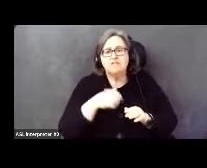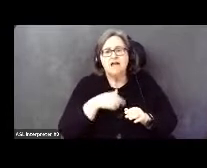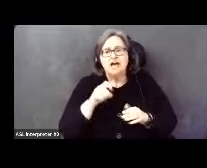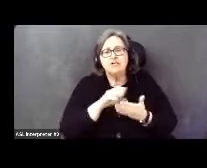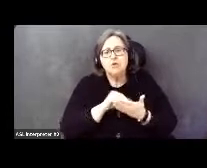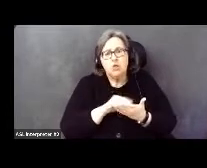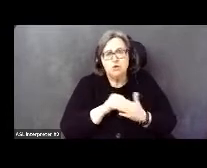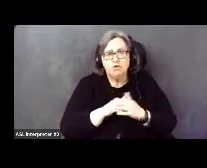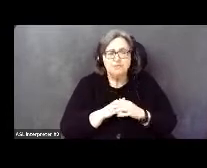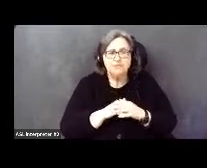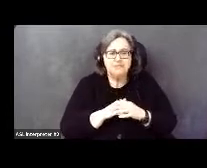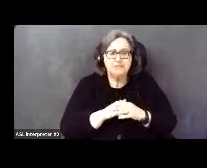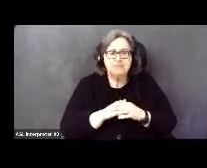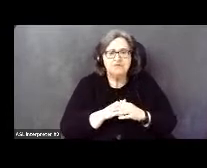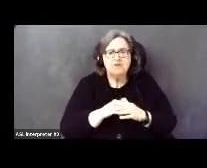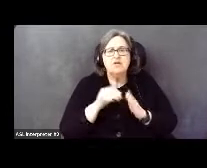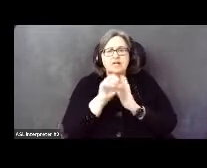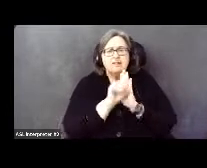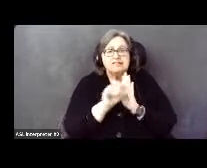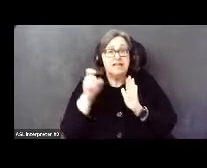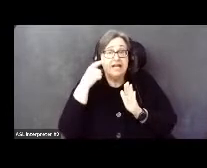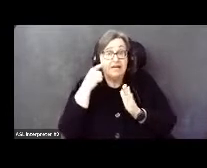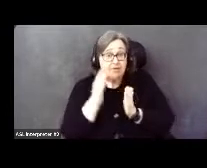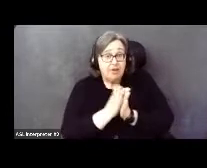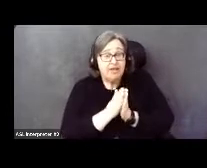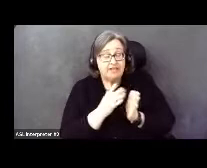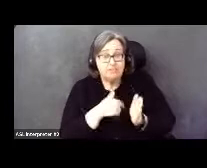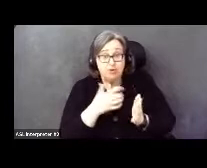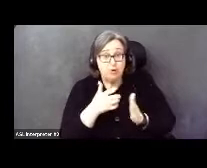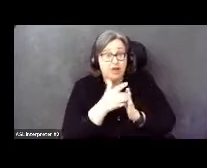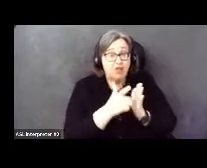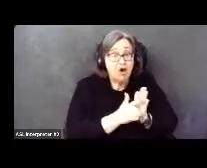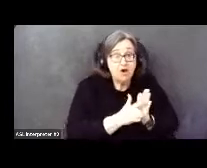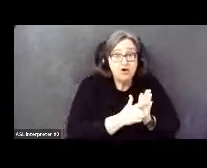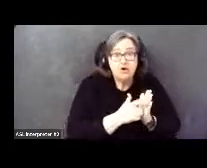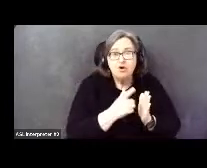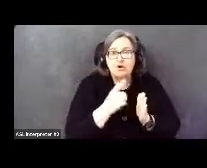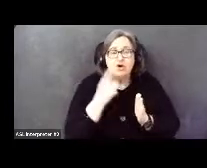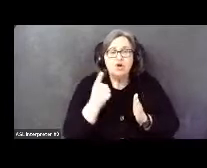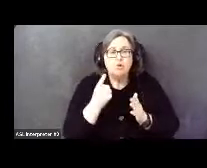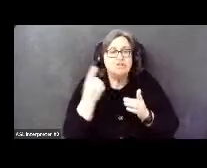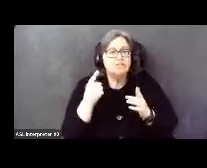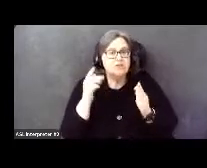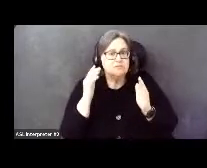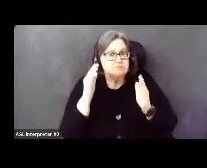asked me that day in the state capitol, do you want a law or to be heard? I want a law.